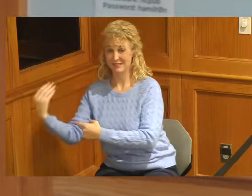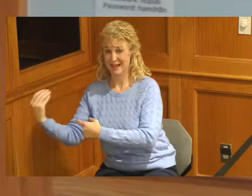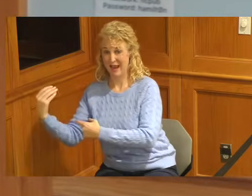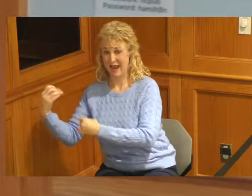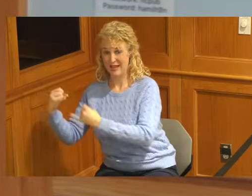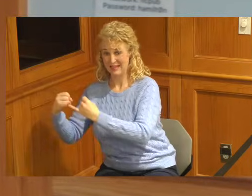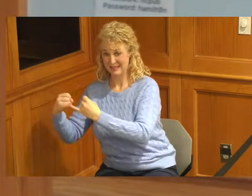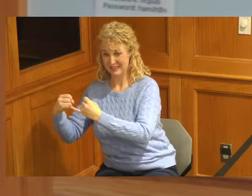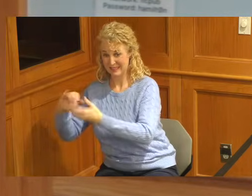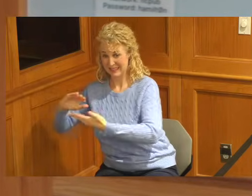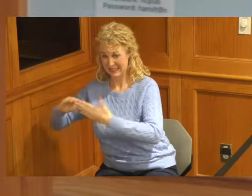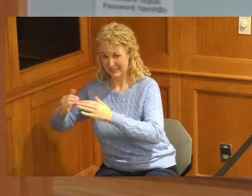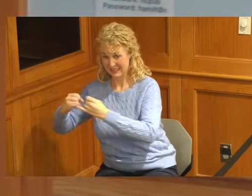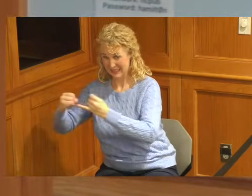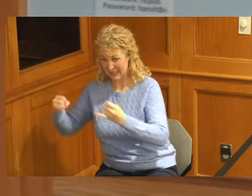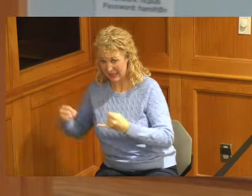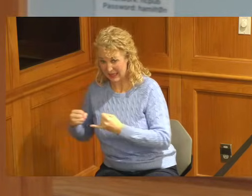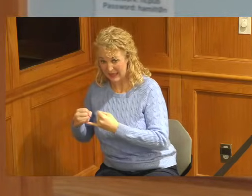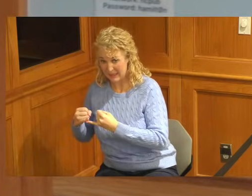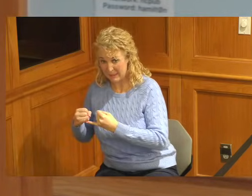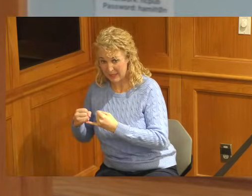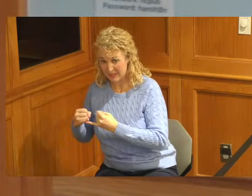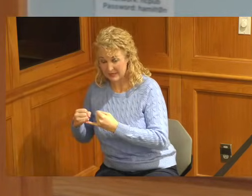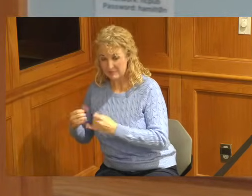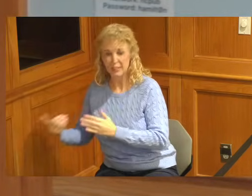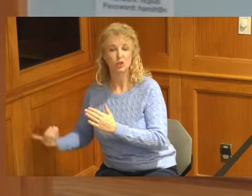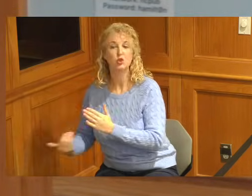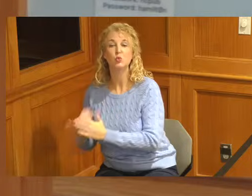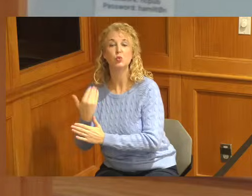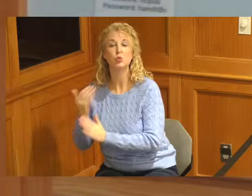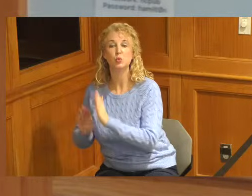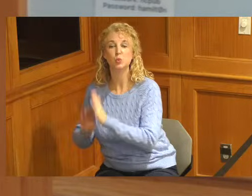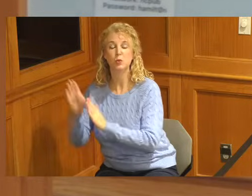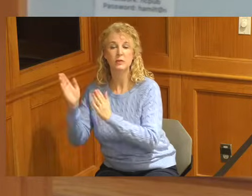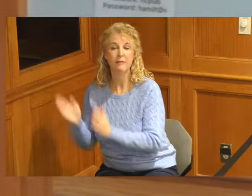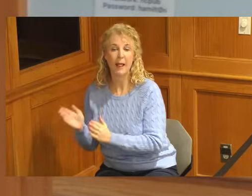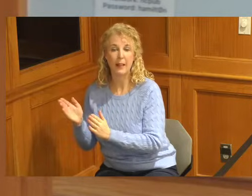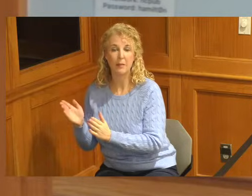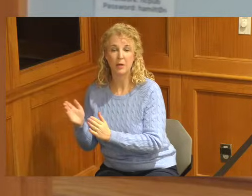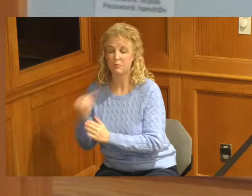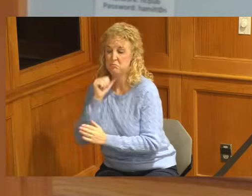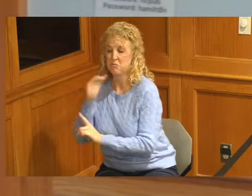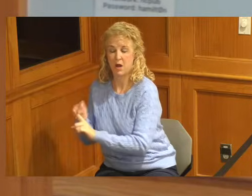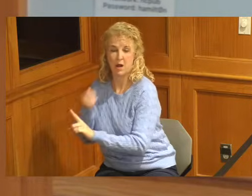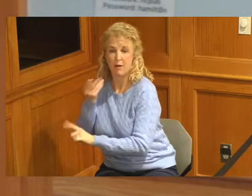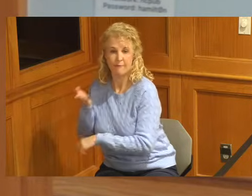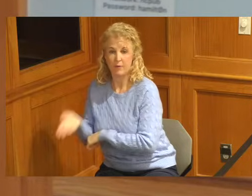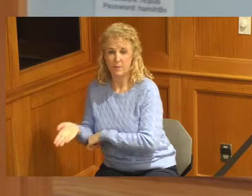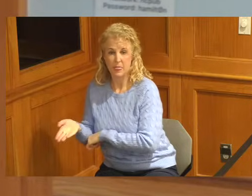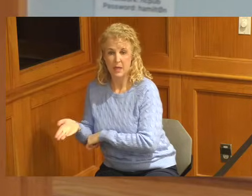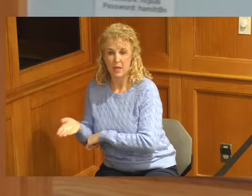that it is every time a developer comes in it's this one-off out of nowhere project and I think